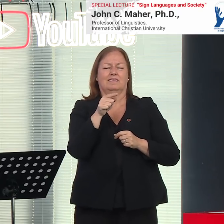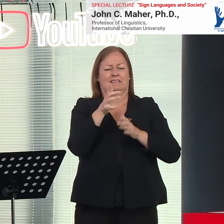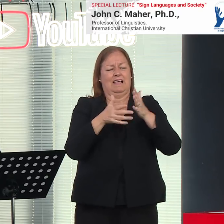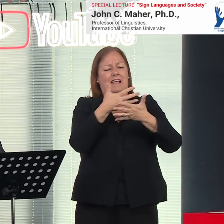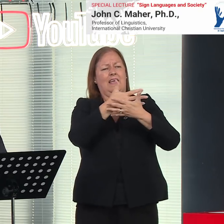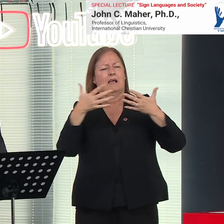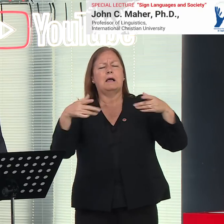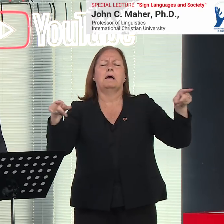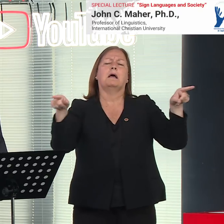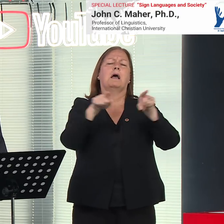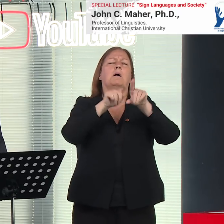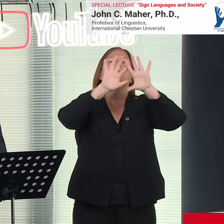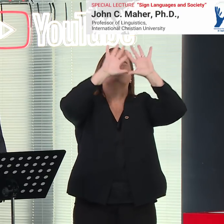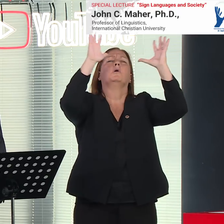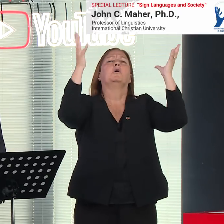More than dictionaries.